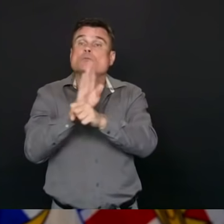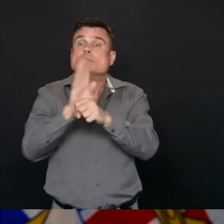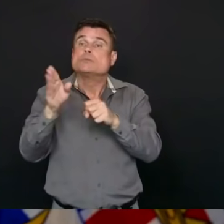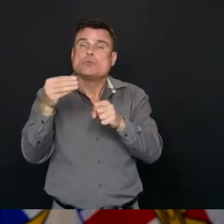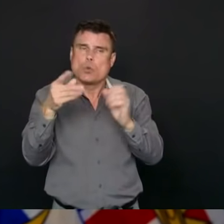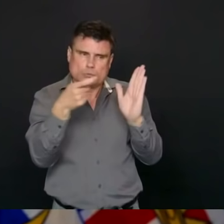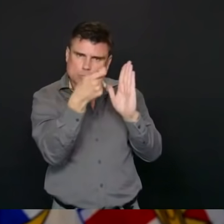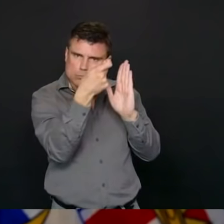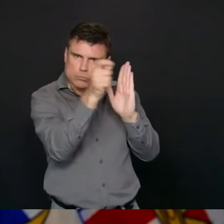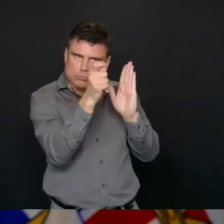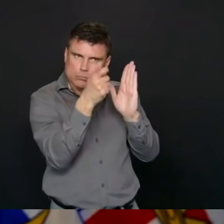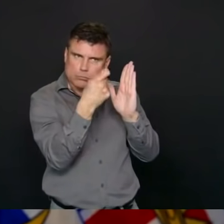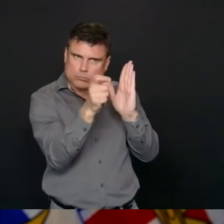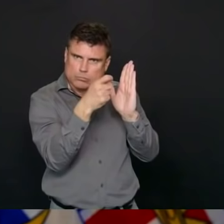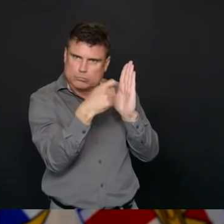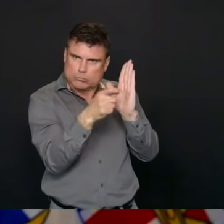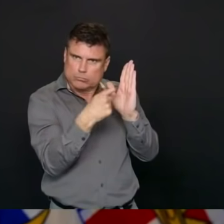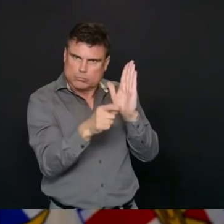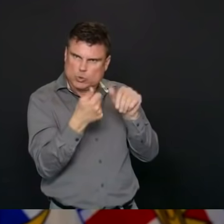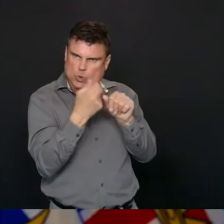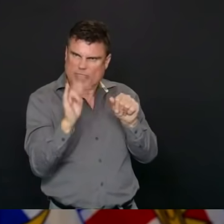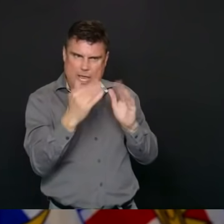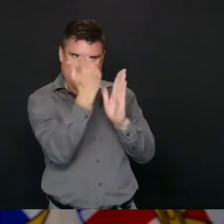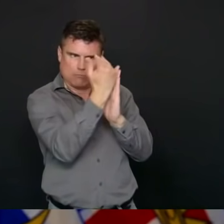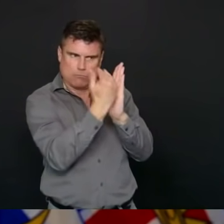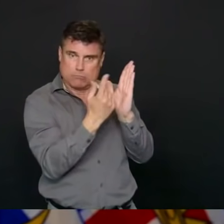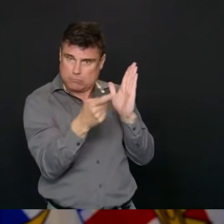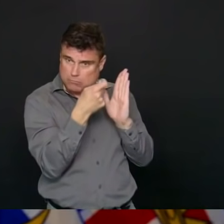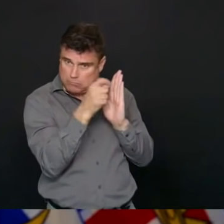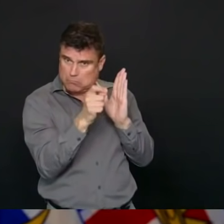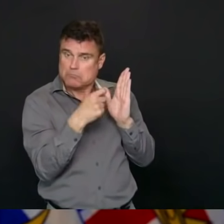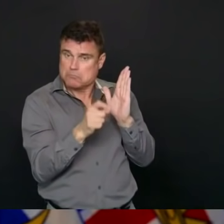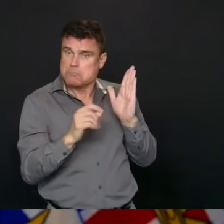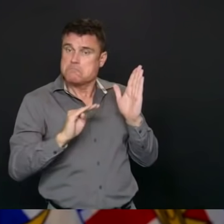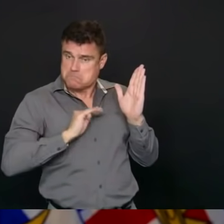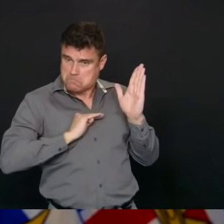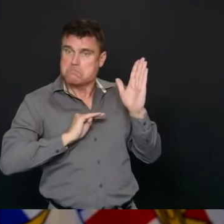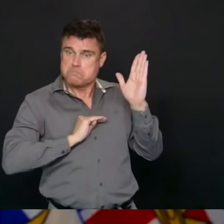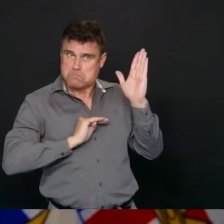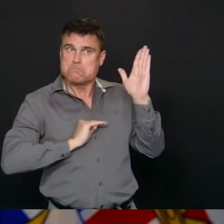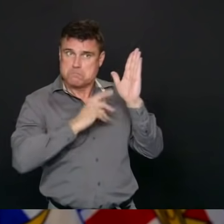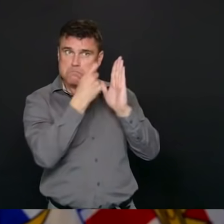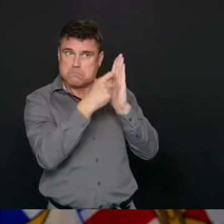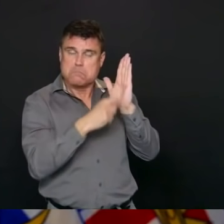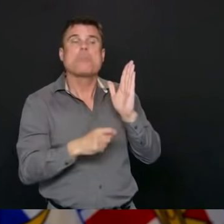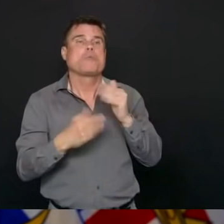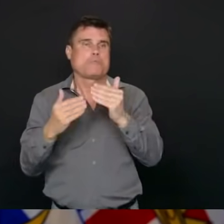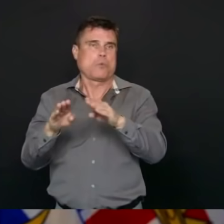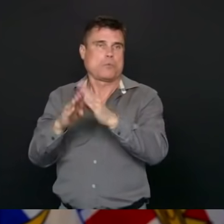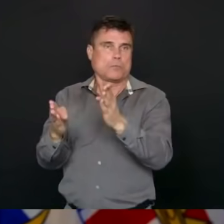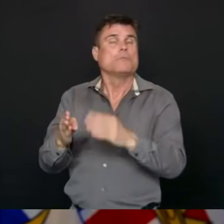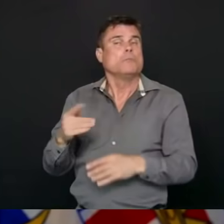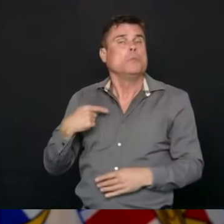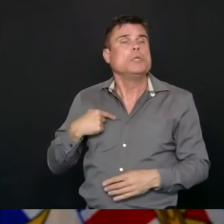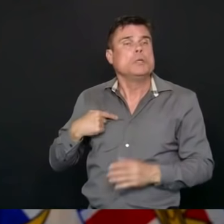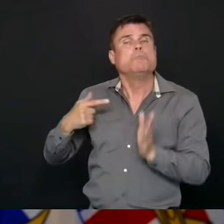WorkSafe PC has a role in worker protection. In public health we have a role in inspecting food premises